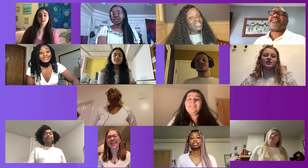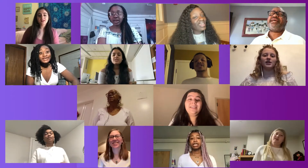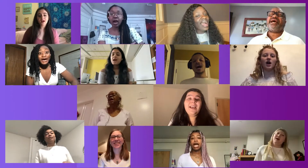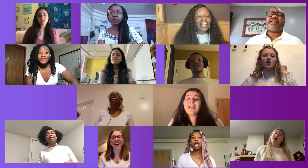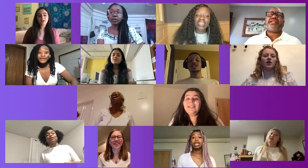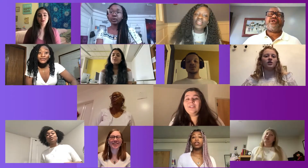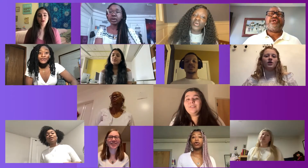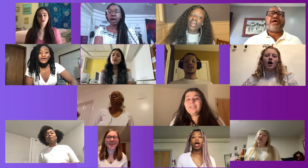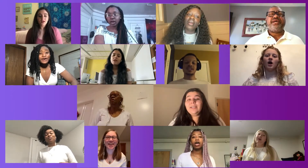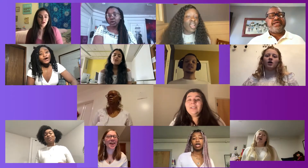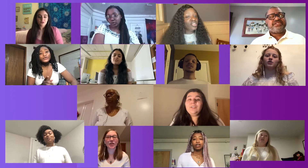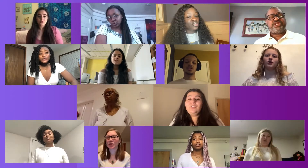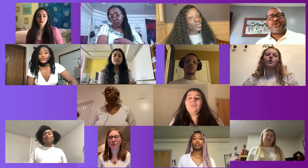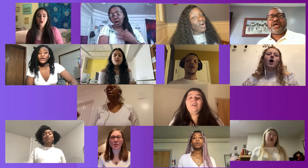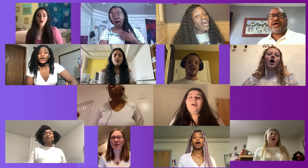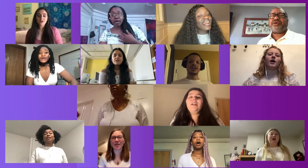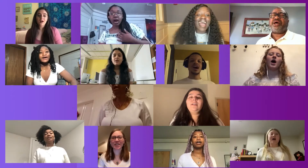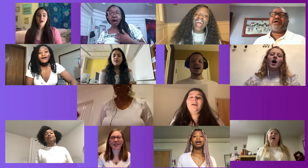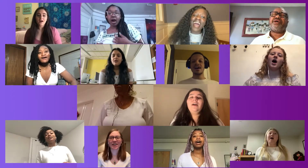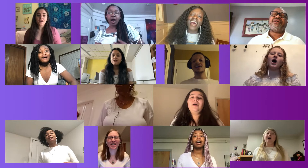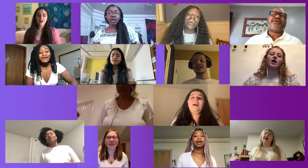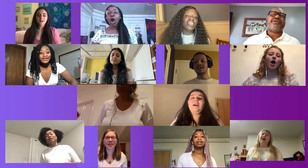Sing hallelujah to our God